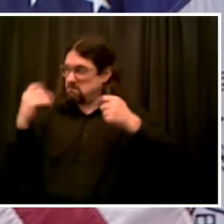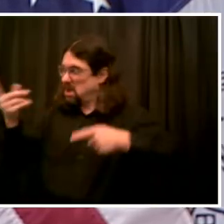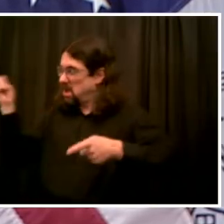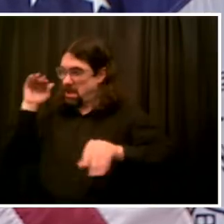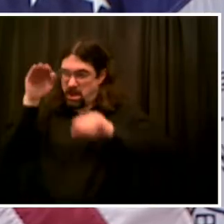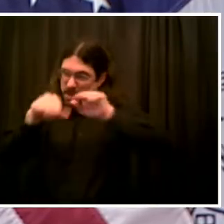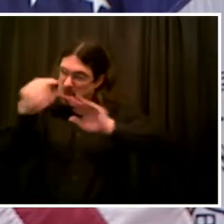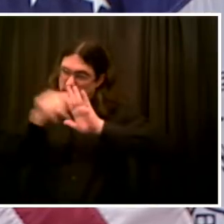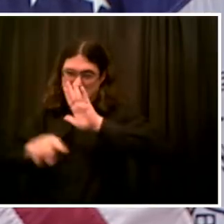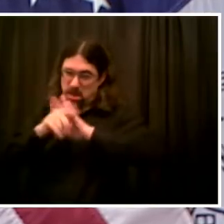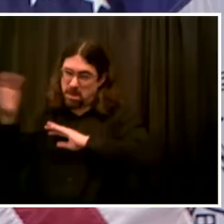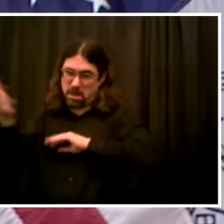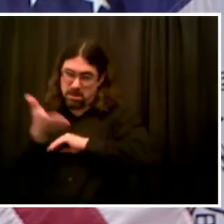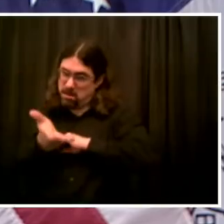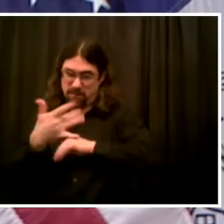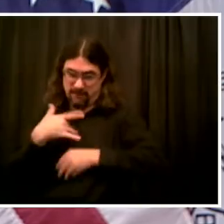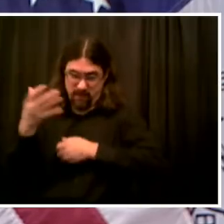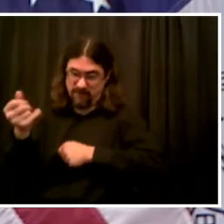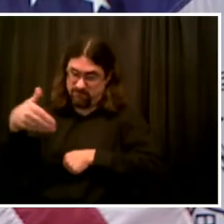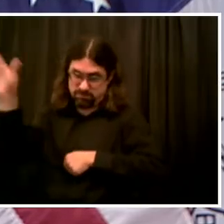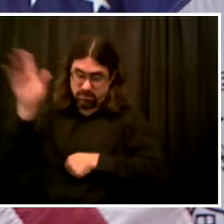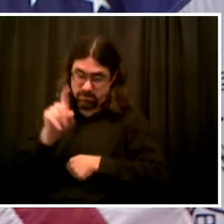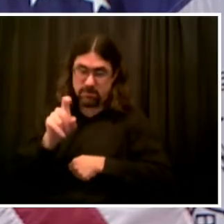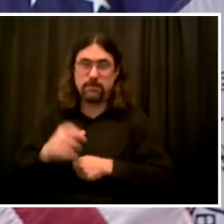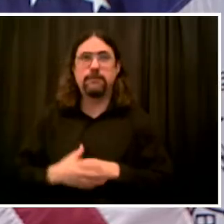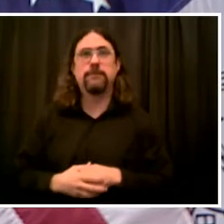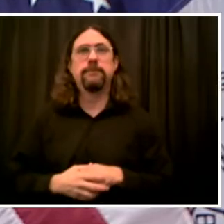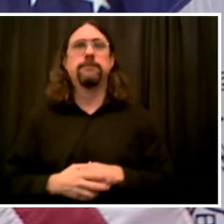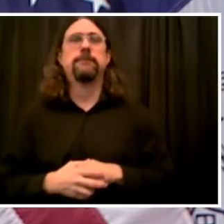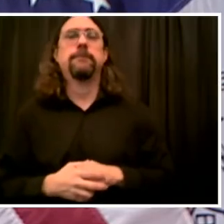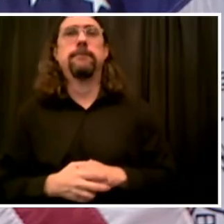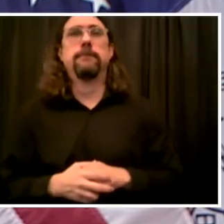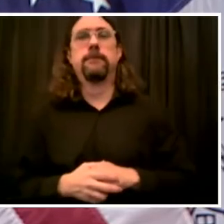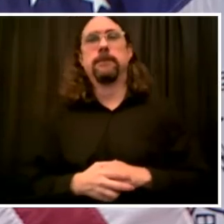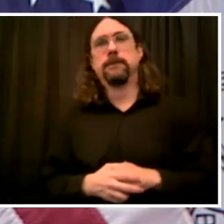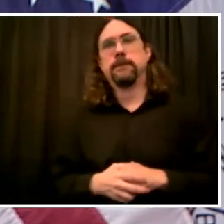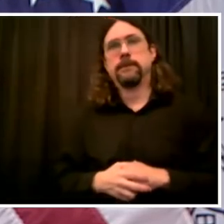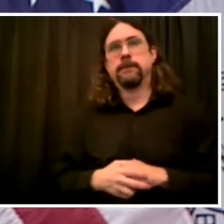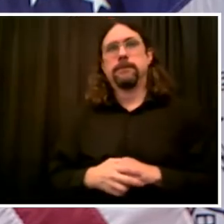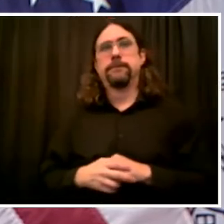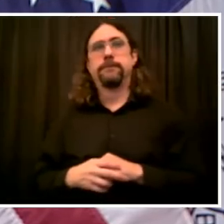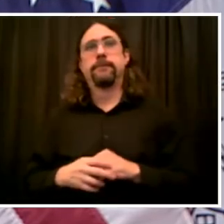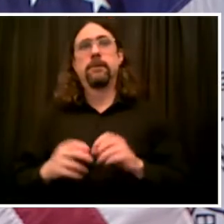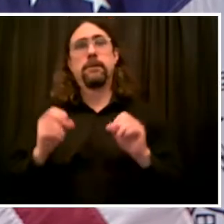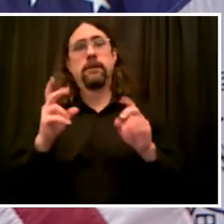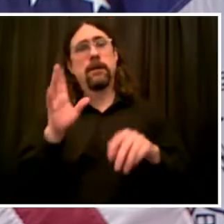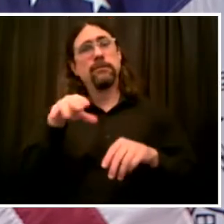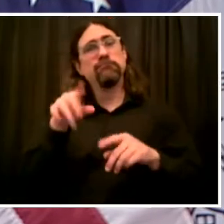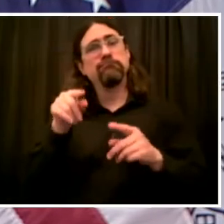ENFORCEMENT UNIONS THAT ARE CALLING FORER H REMOVAL? SO LET ME SPEAK TOH TAT AND THEN WE'LL GO BACK ON THE HOMELESS